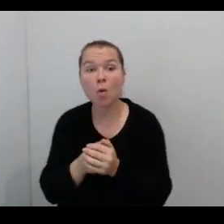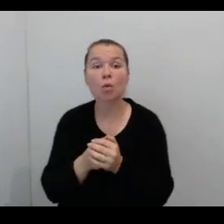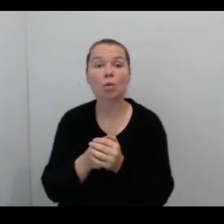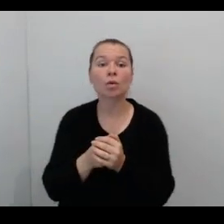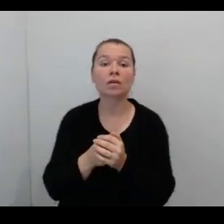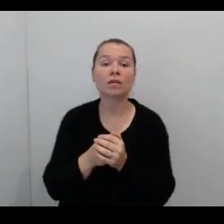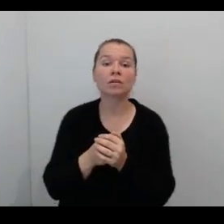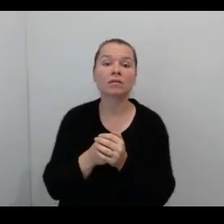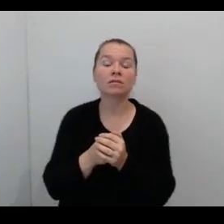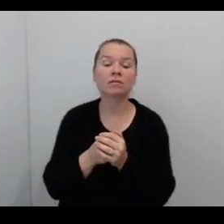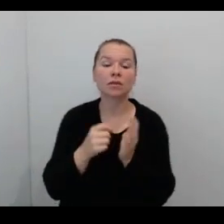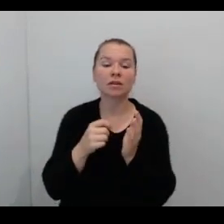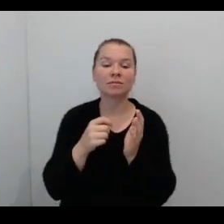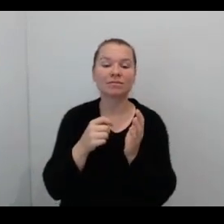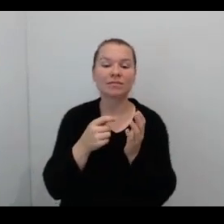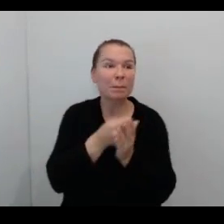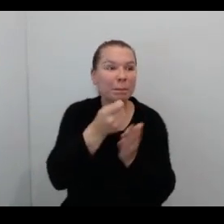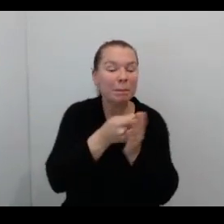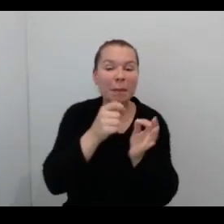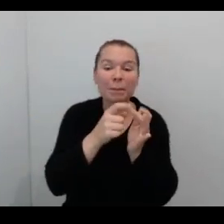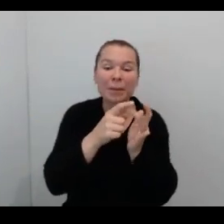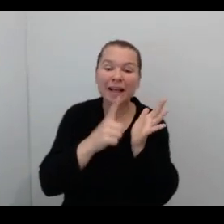buy now, pay later products.